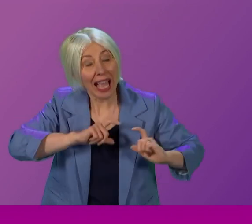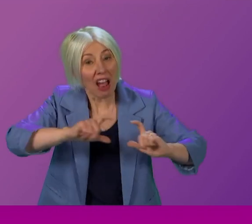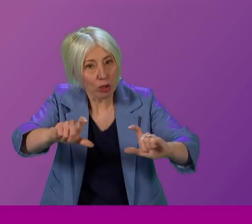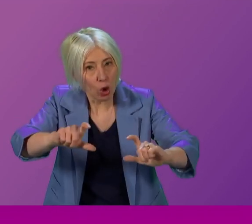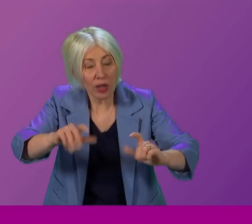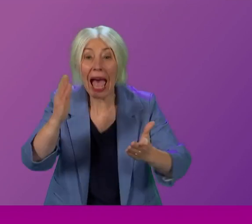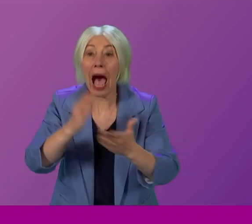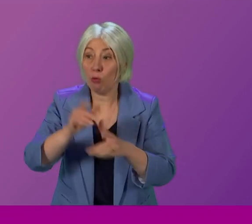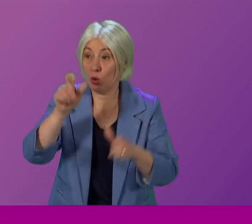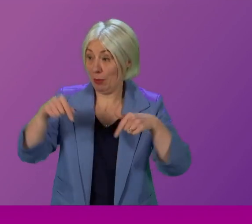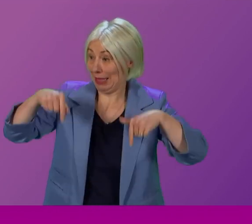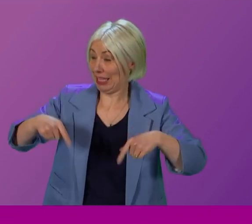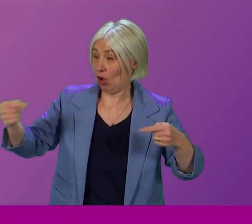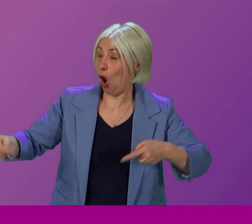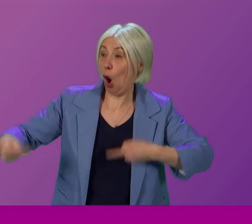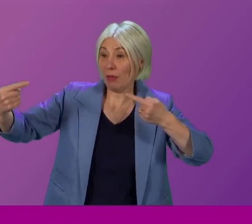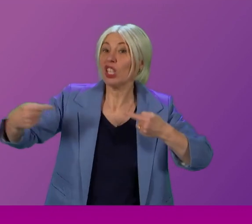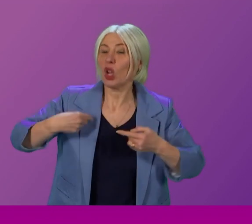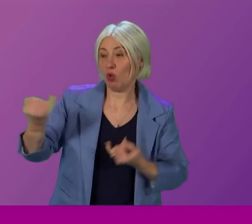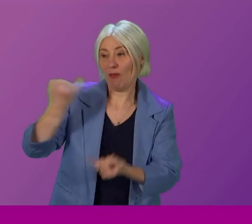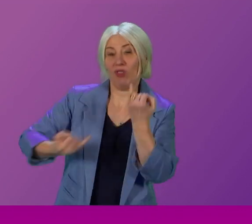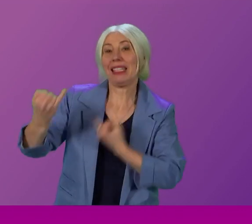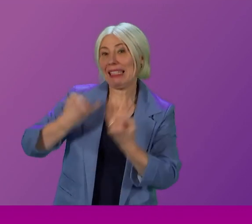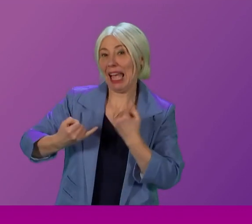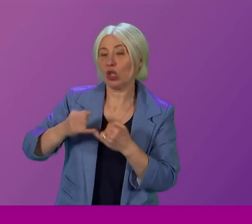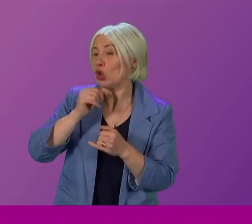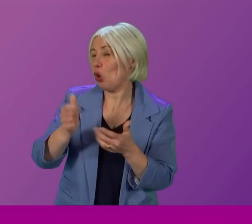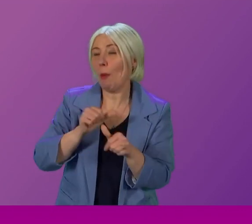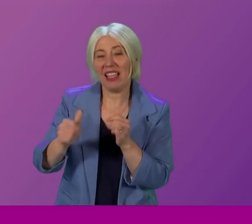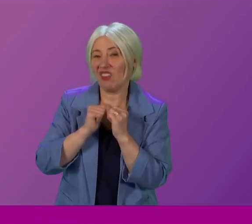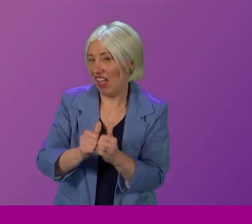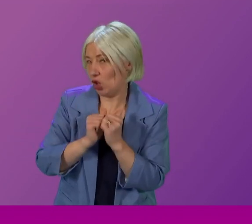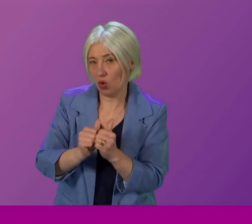members would have criticised us for doing so because it was not best value for the taxpayer.